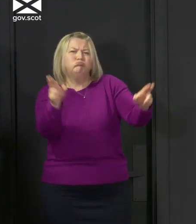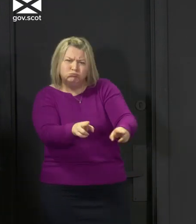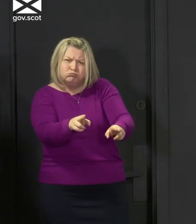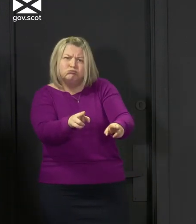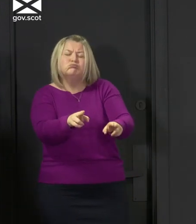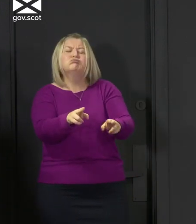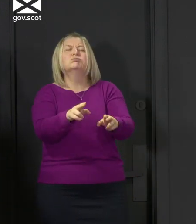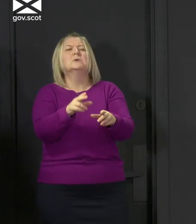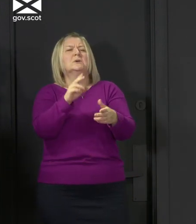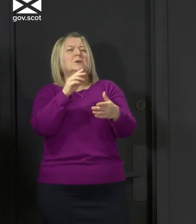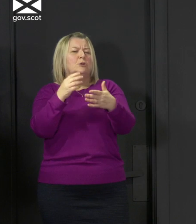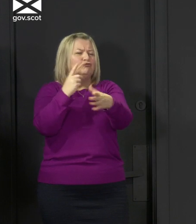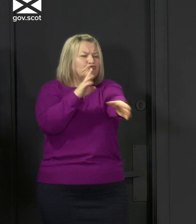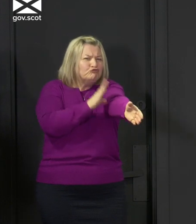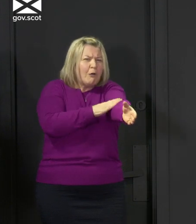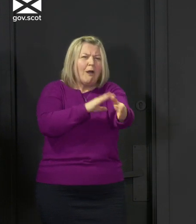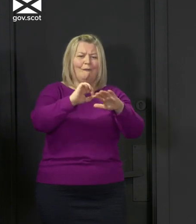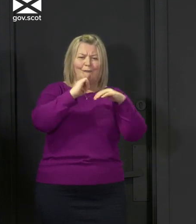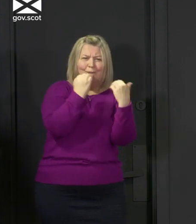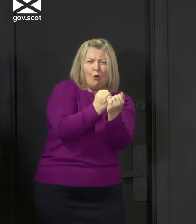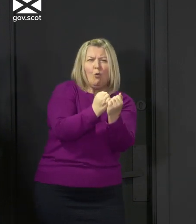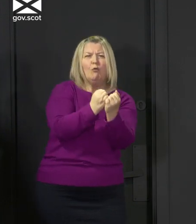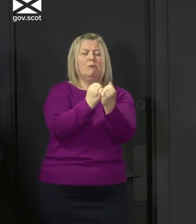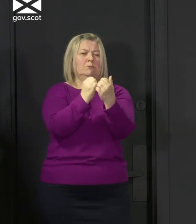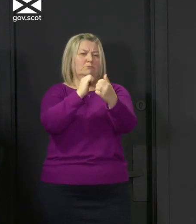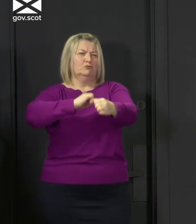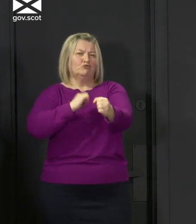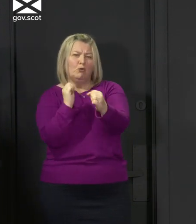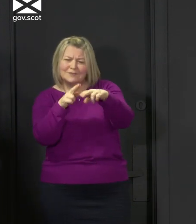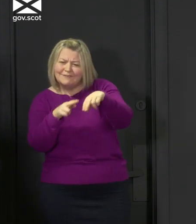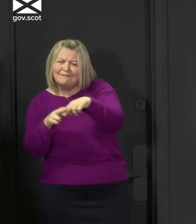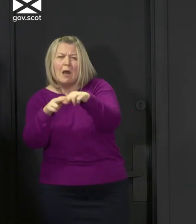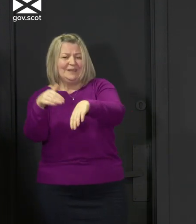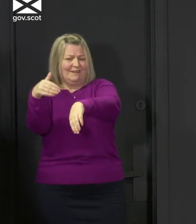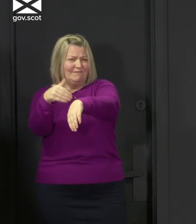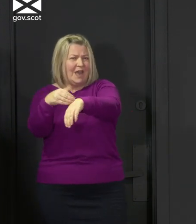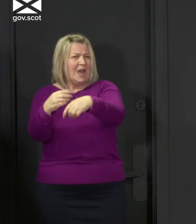Forum, Scottish Families Affected by Alcohol and Drugs, and Public Health Scotland.